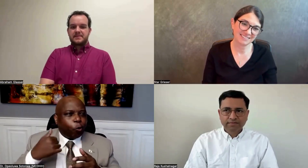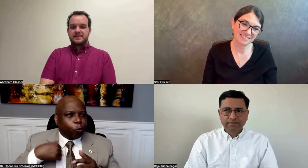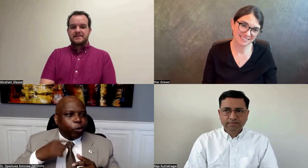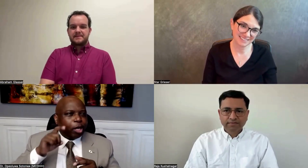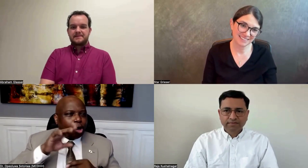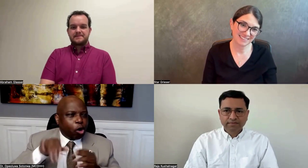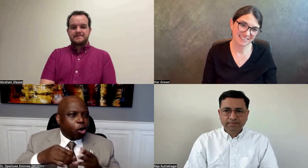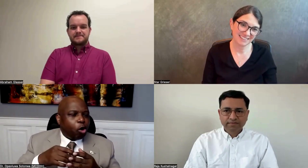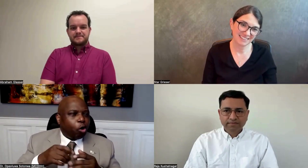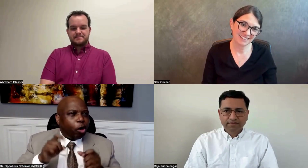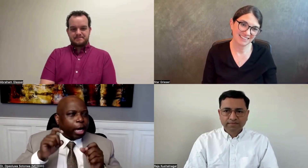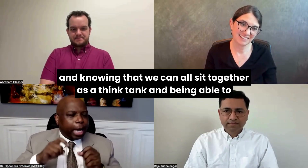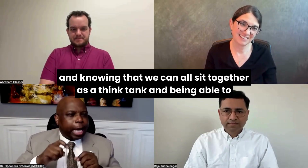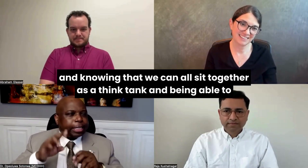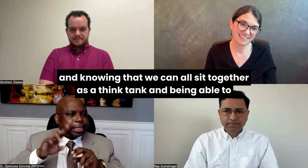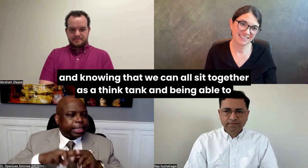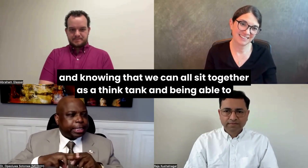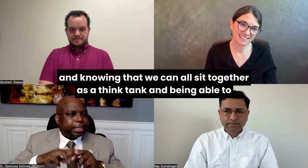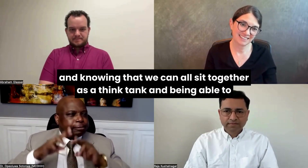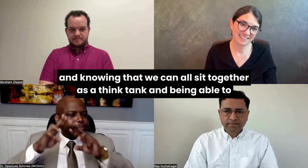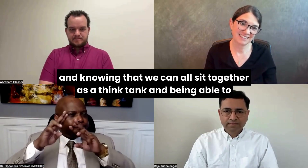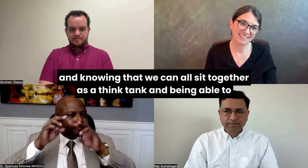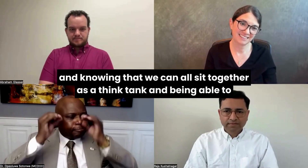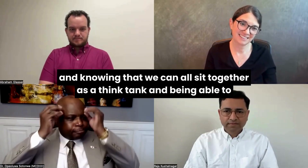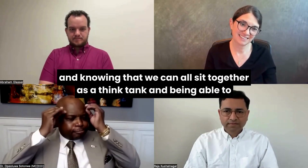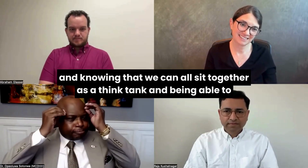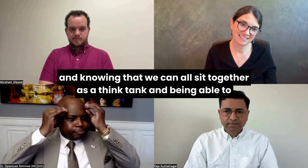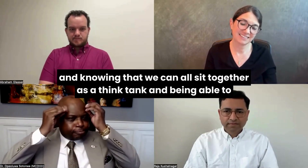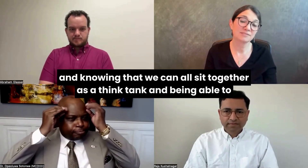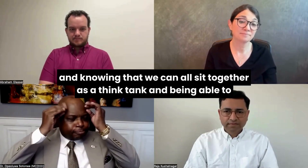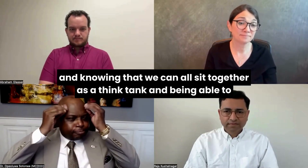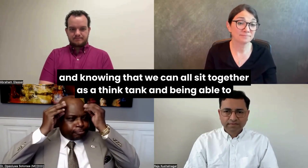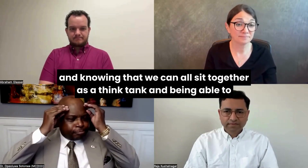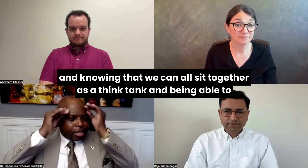and knowing that we can all sit together as a think tank and being able to